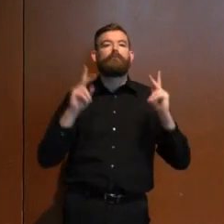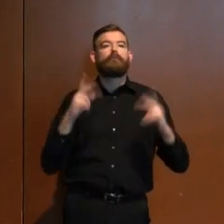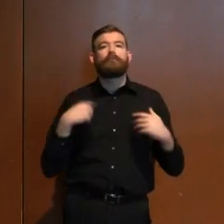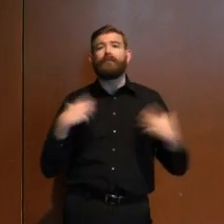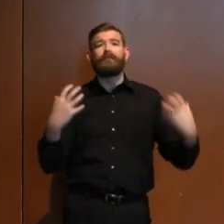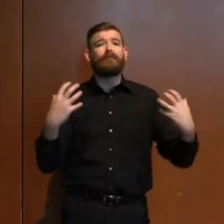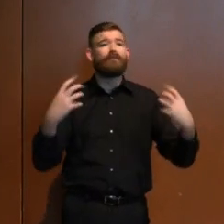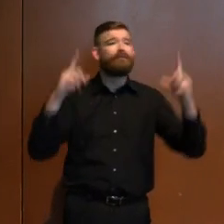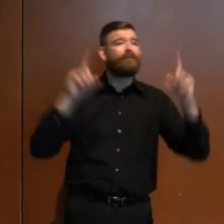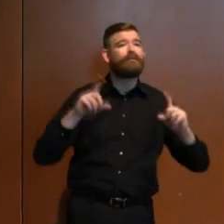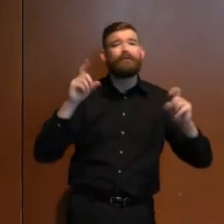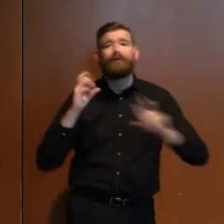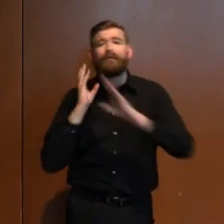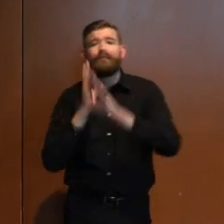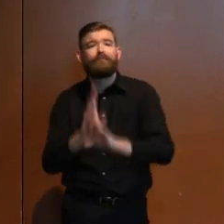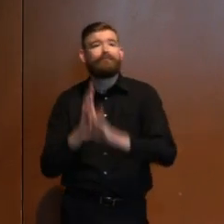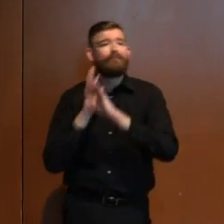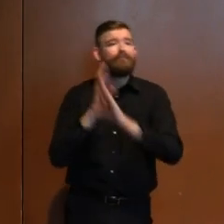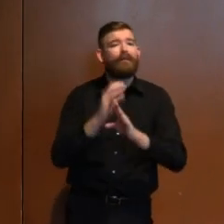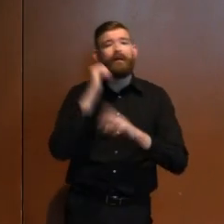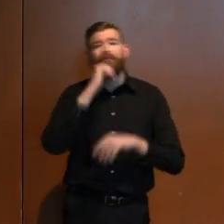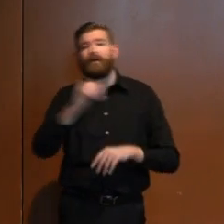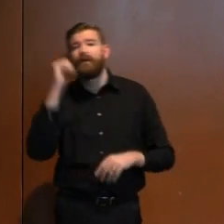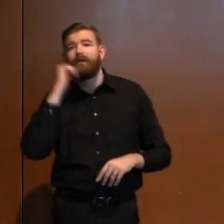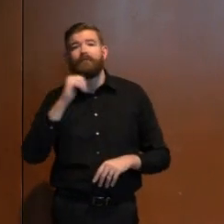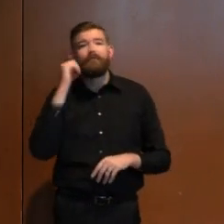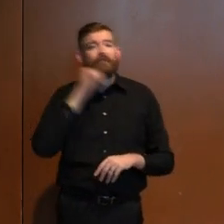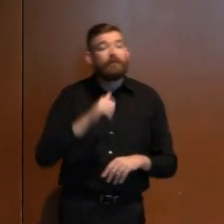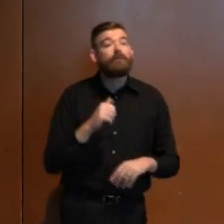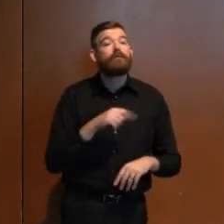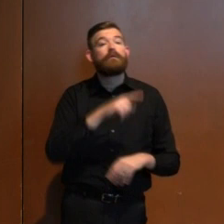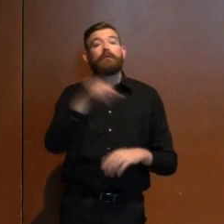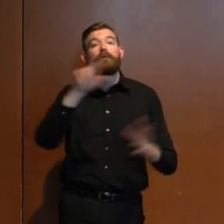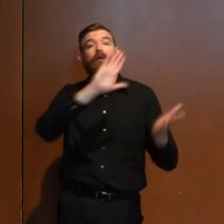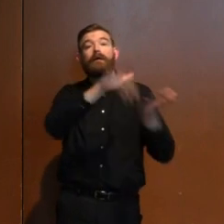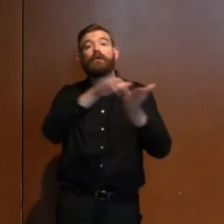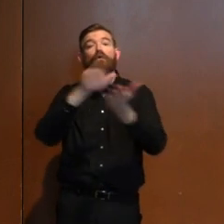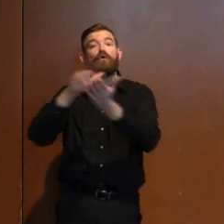WHICH I ELUDED TO IN THE LAST COUPLE OF DAYS. FIRST THERE'S PENT UP DEMAND.